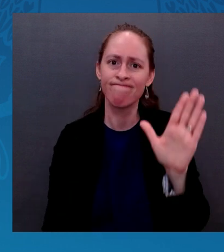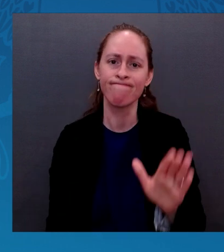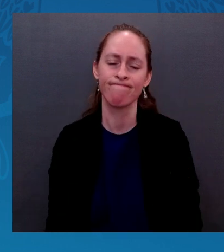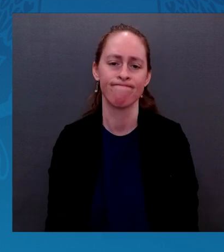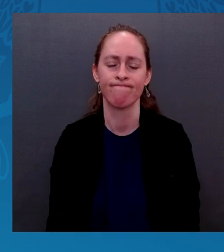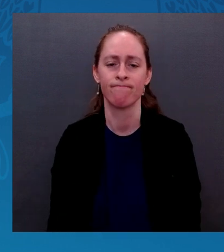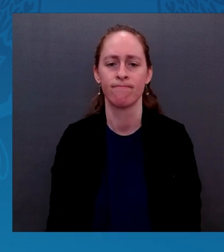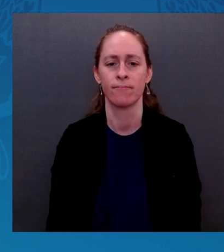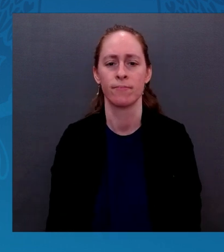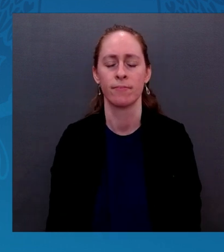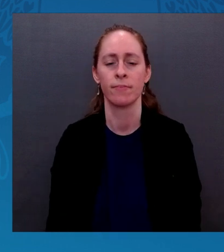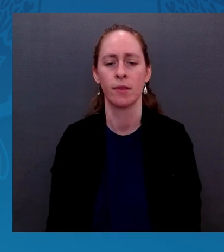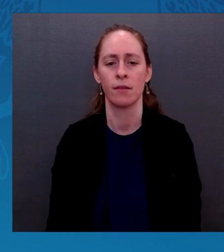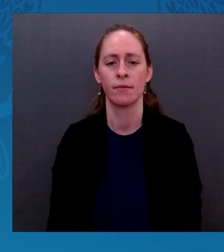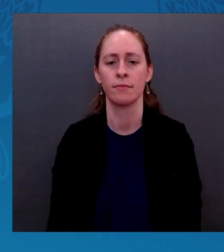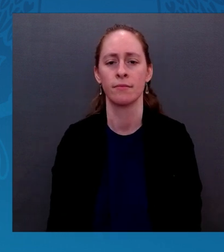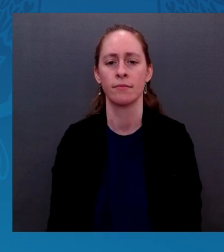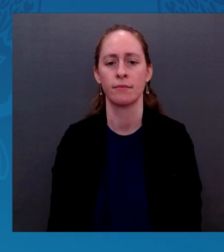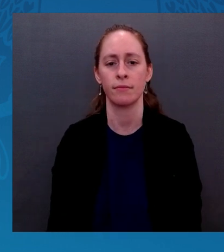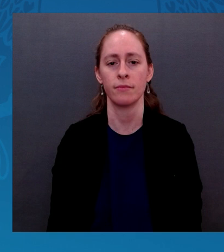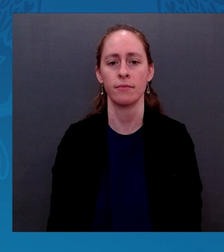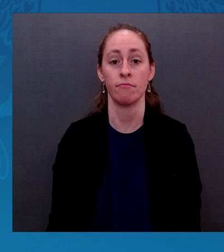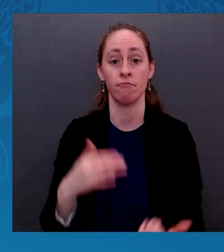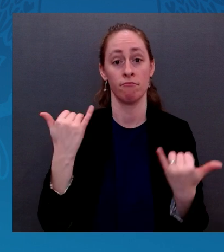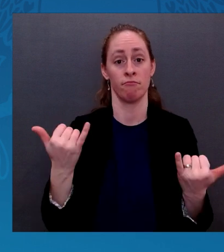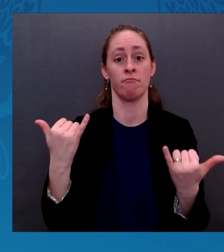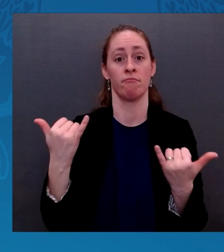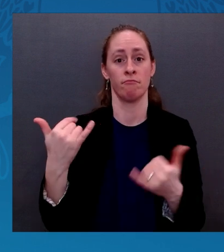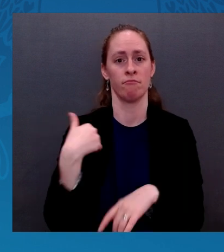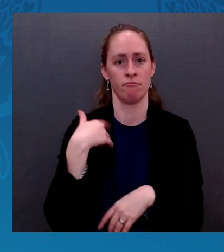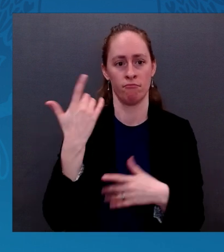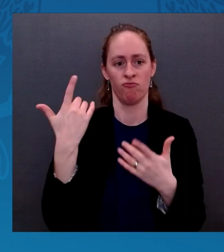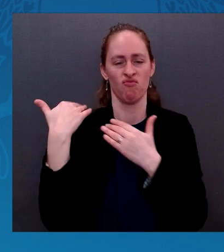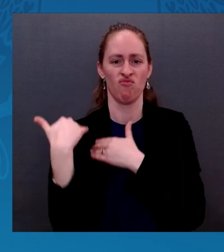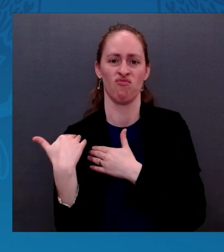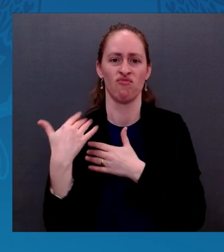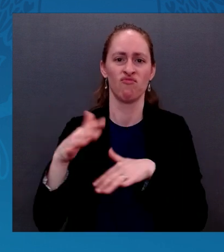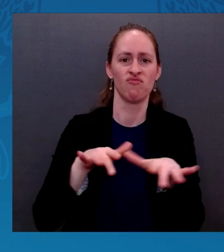twelve thousand basements. There have been hiccups. But overall, the success of this project,